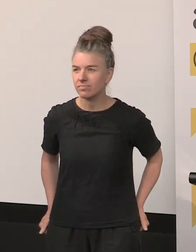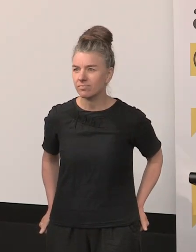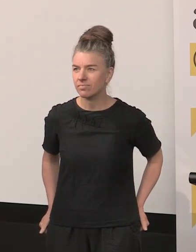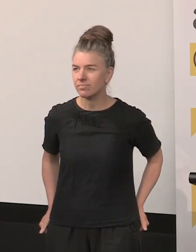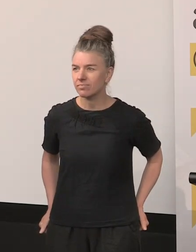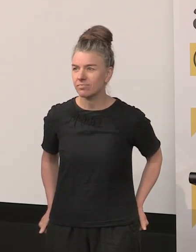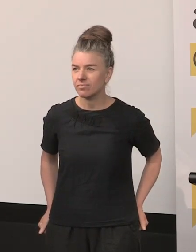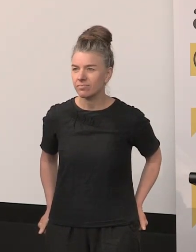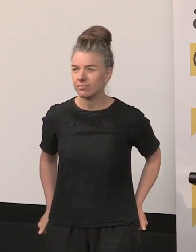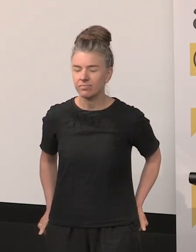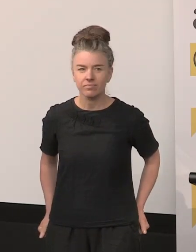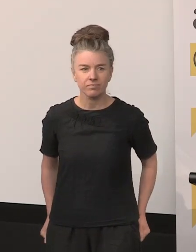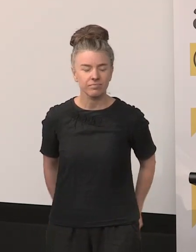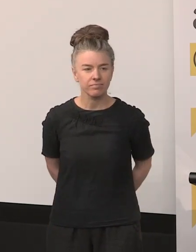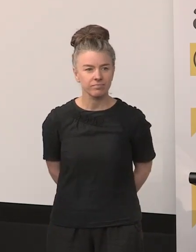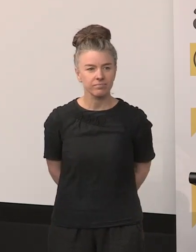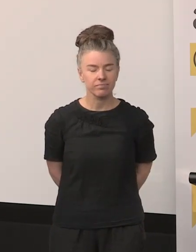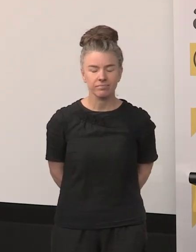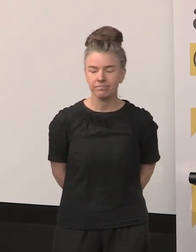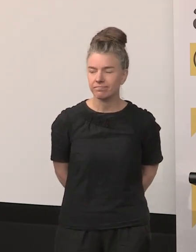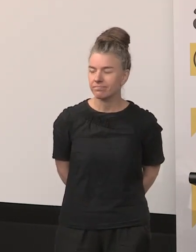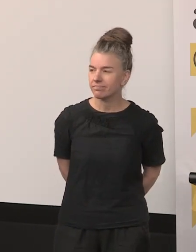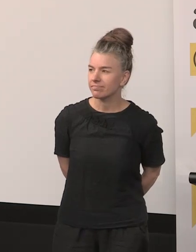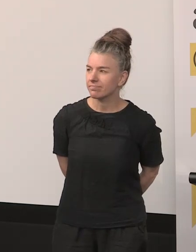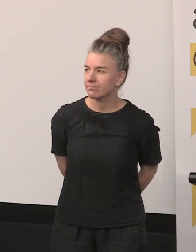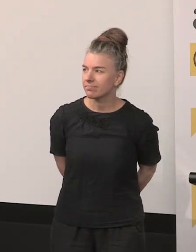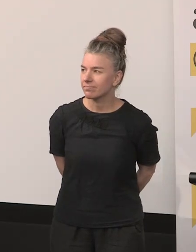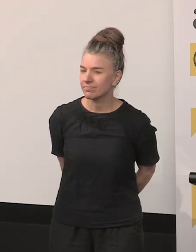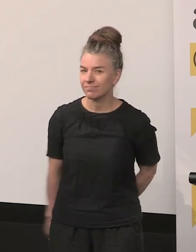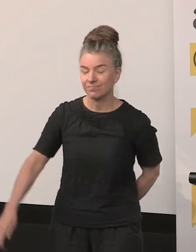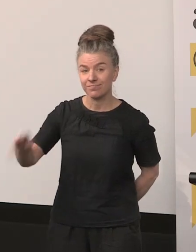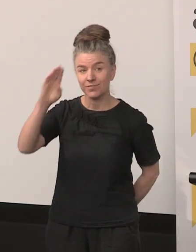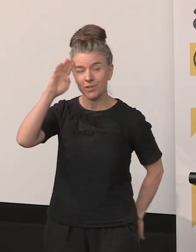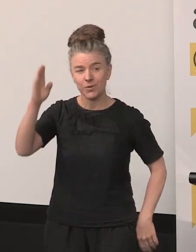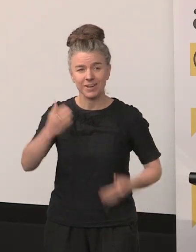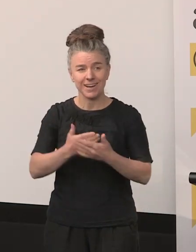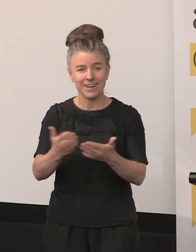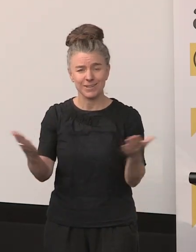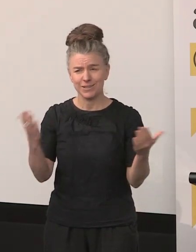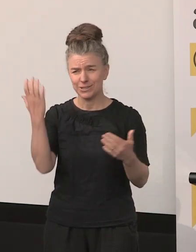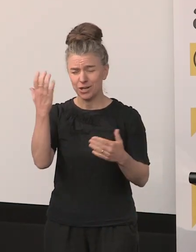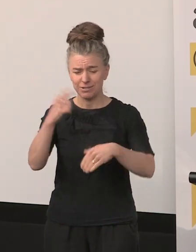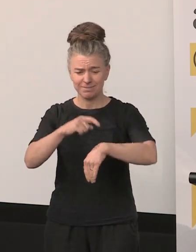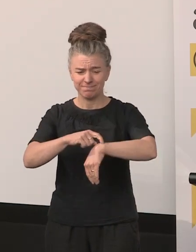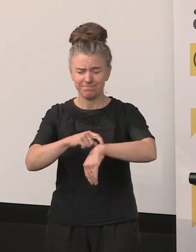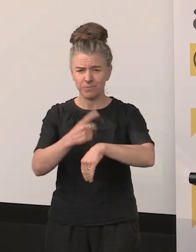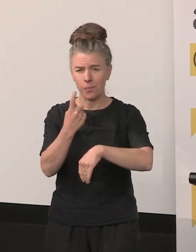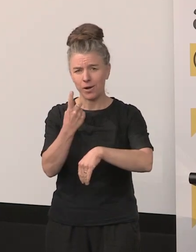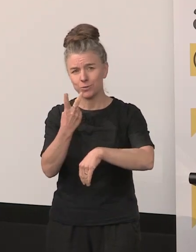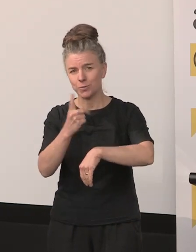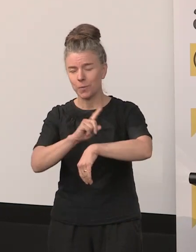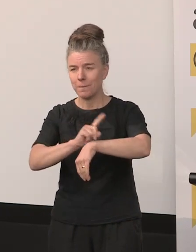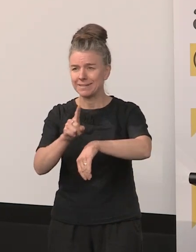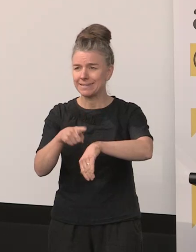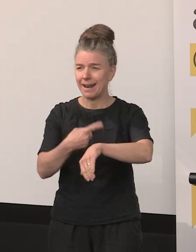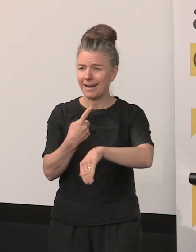Live Remote Broadcasting